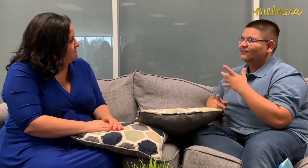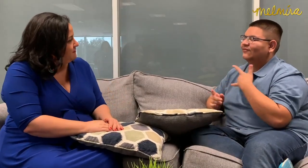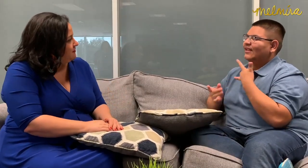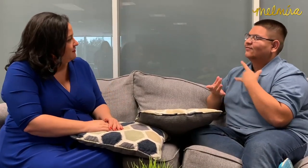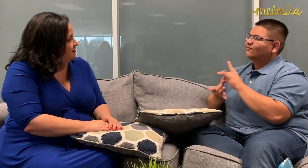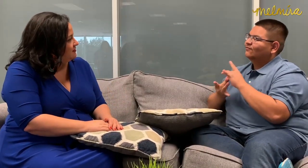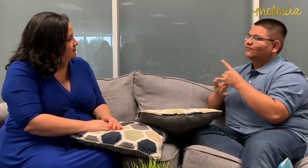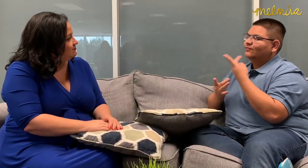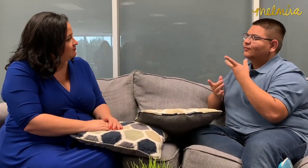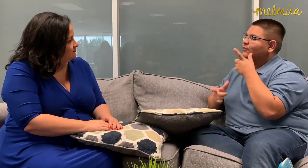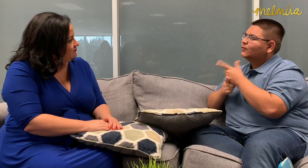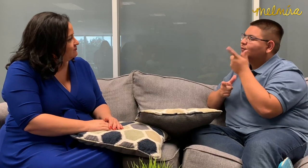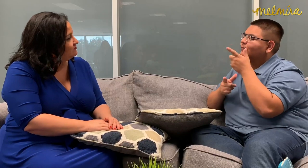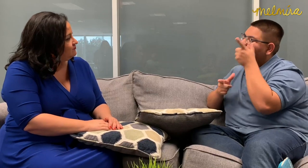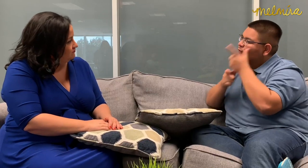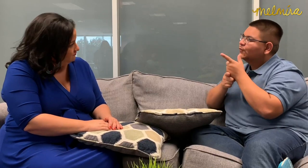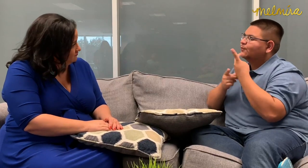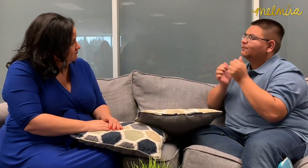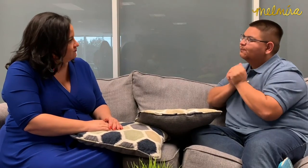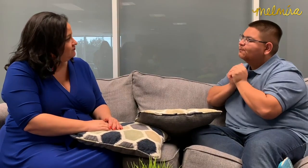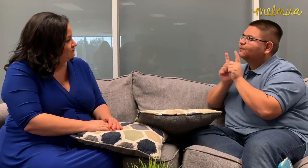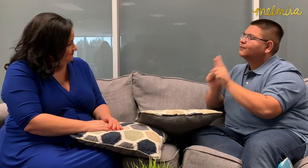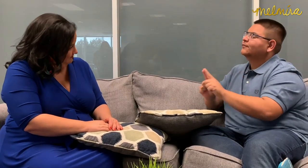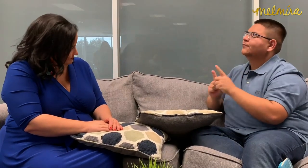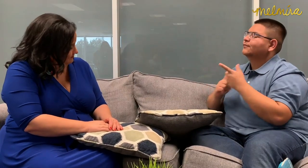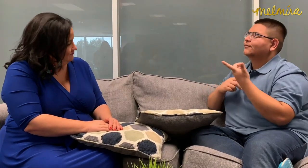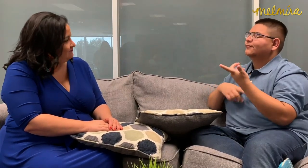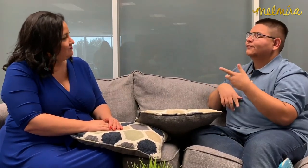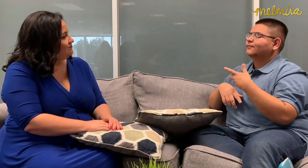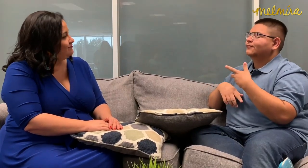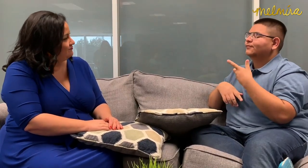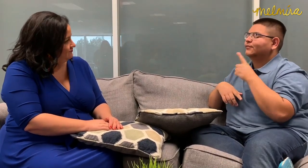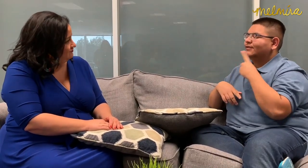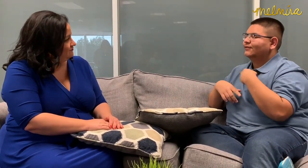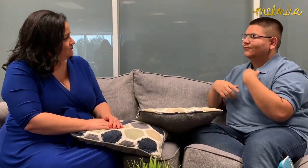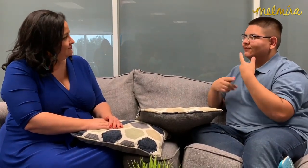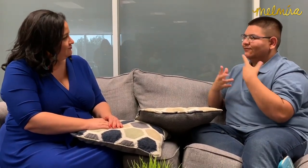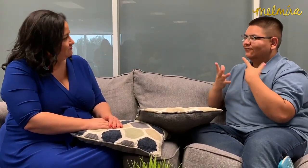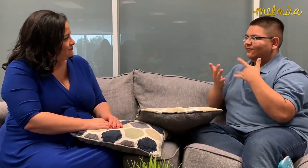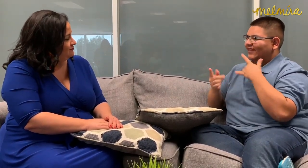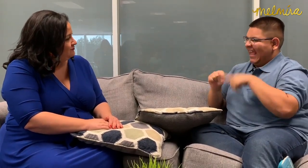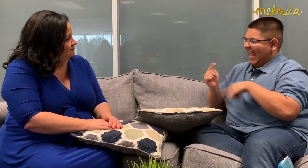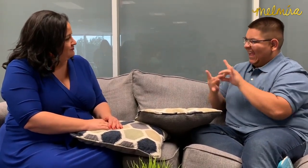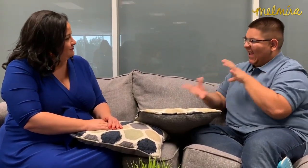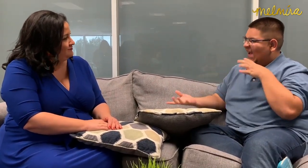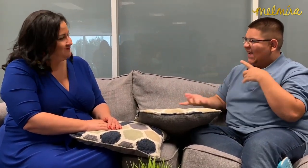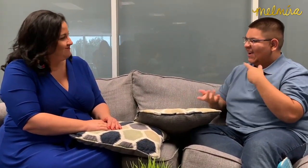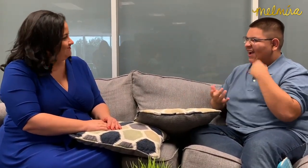We have that a very special bond together as brothers. Really, I can't let him go.